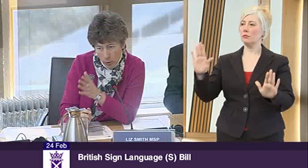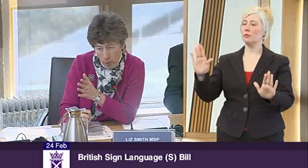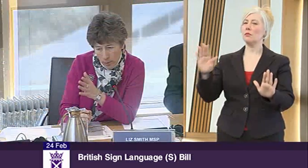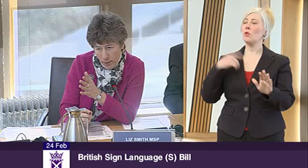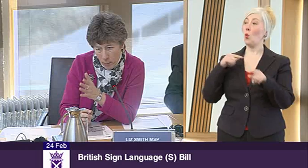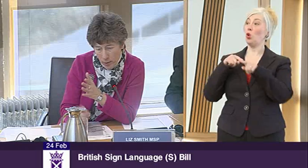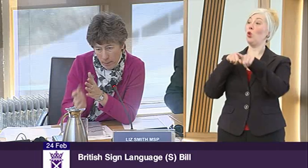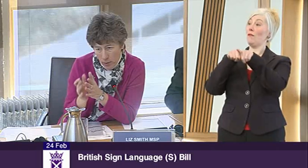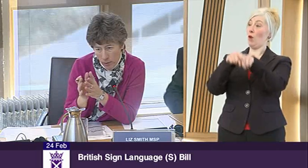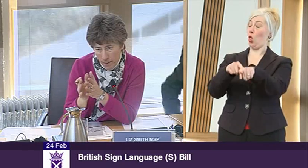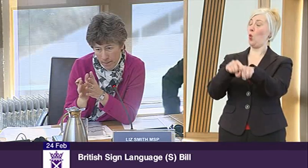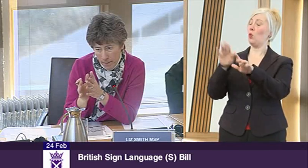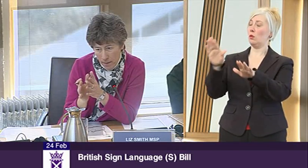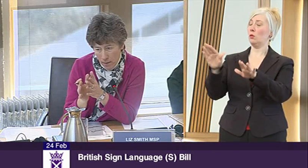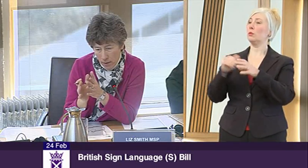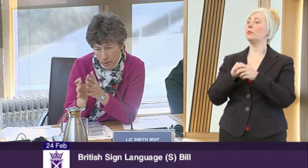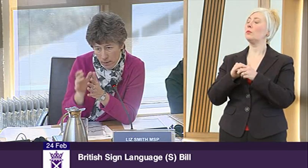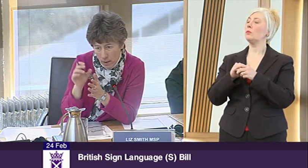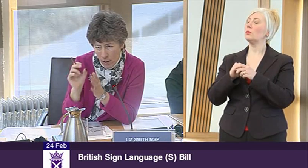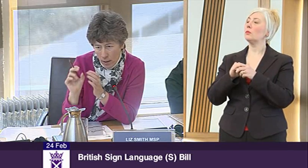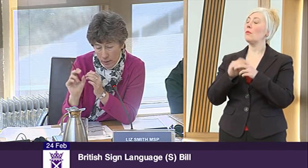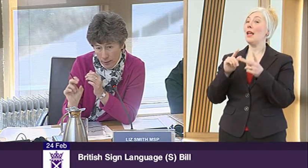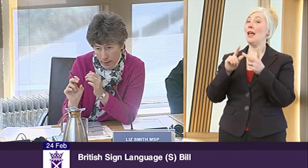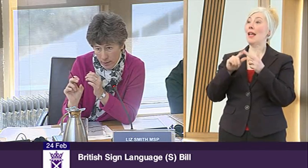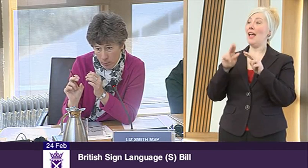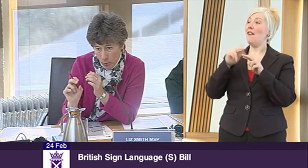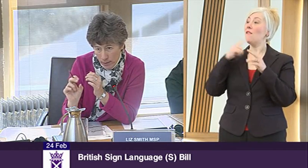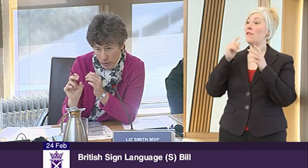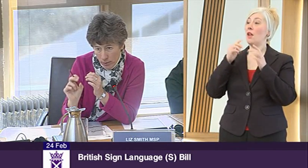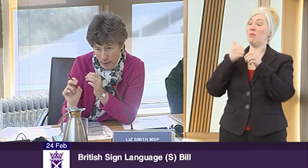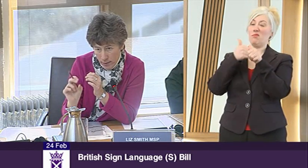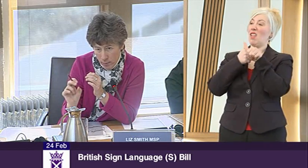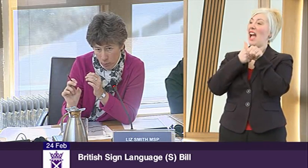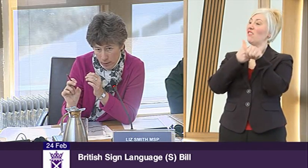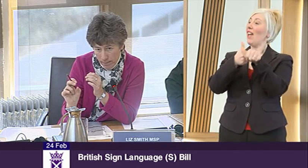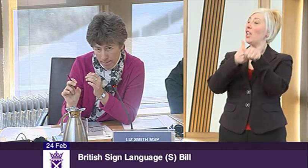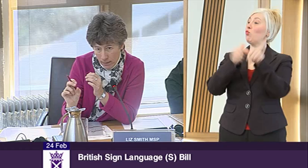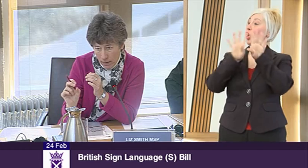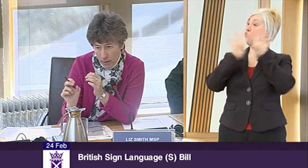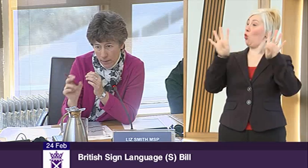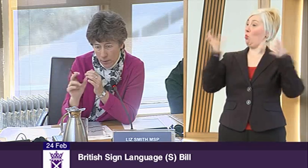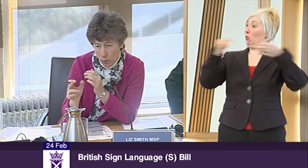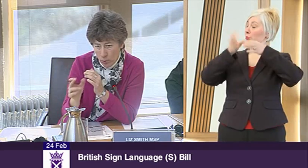Liz Smith: If there is a national advisory body and there is also a minister with responsibility